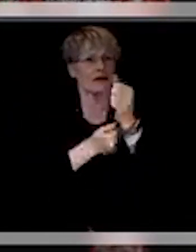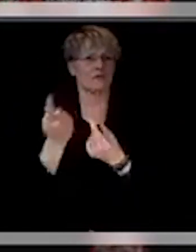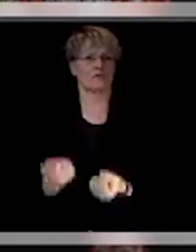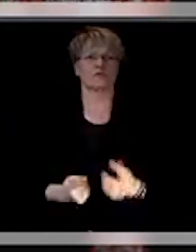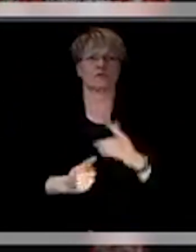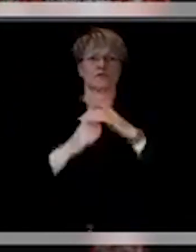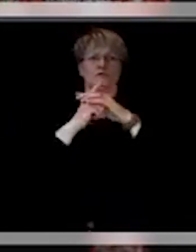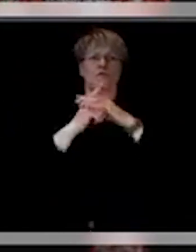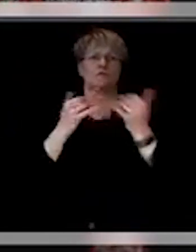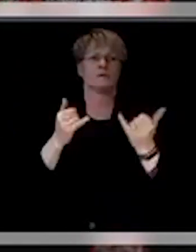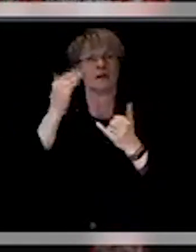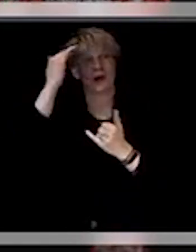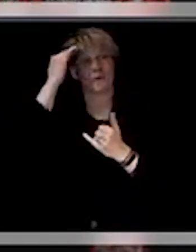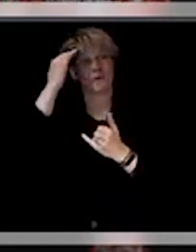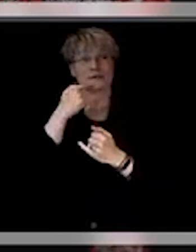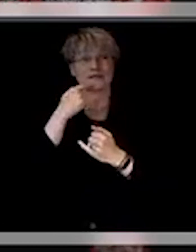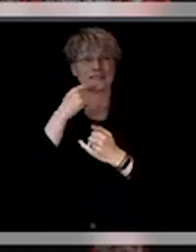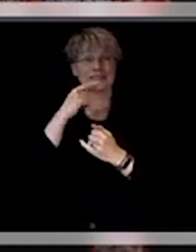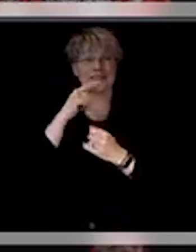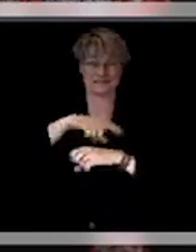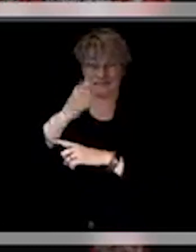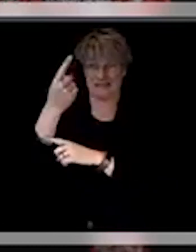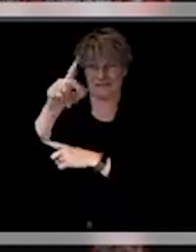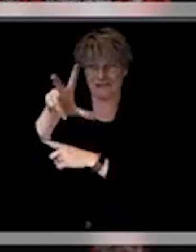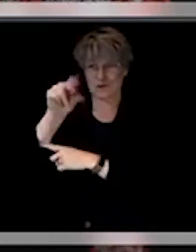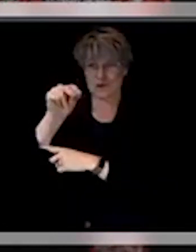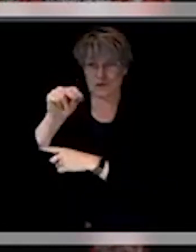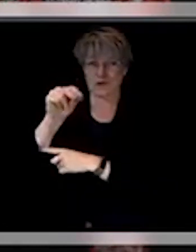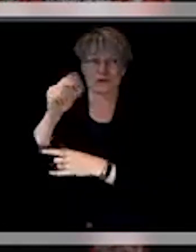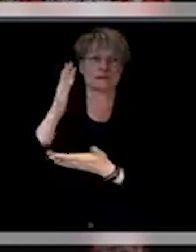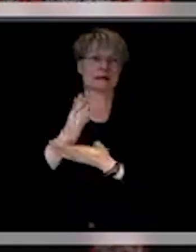the time that we would stop. I appreciate you helping to answer those questions, so